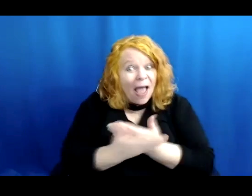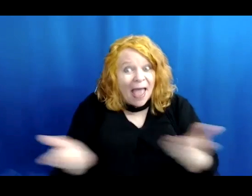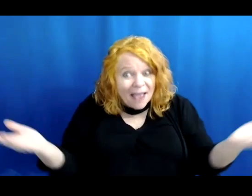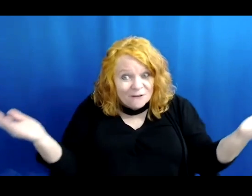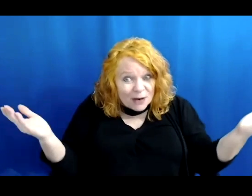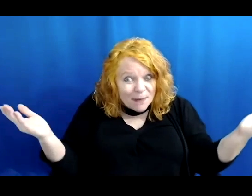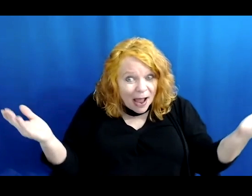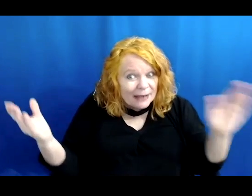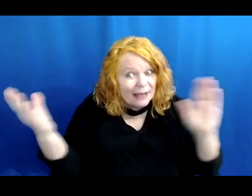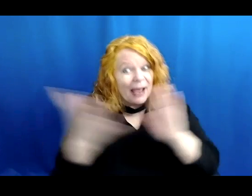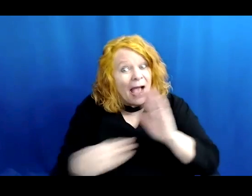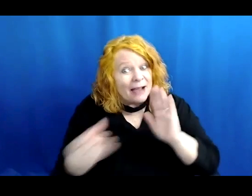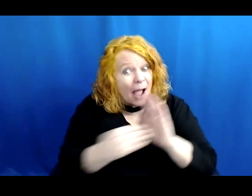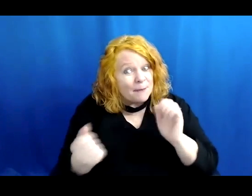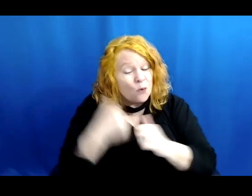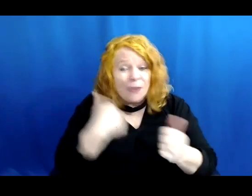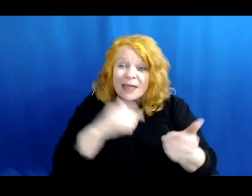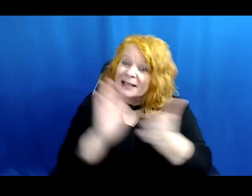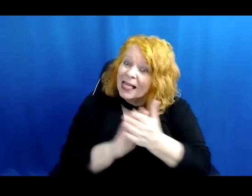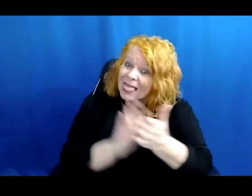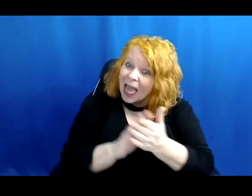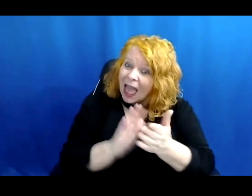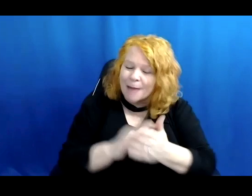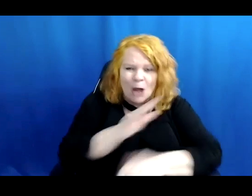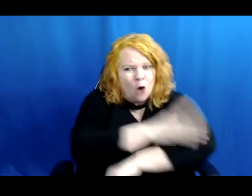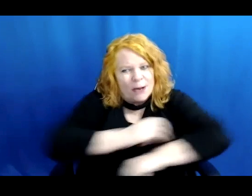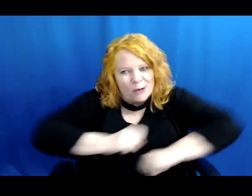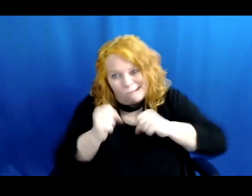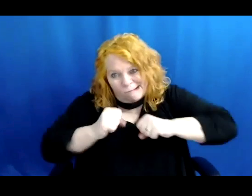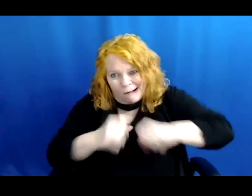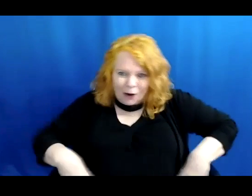go, go, go, go, go-itty go. Boom, boom, boom, boom, boom. Here we go, everybody sing along, clap along, wiggle your elbows, wiggle your body and just